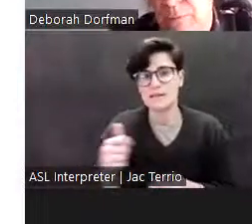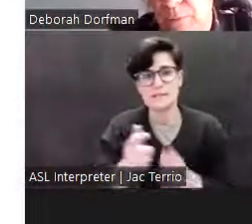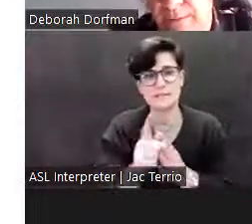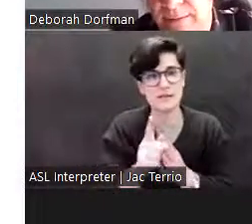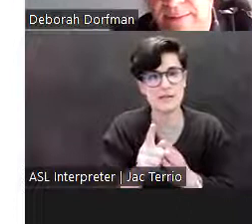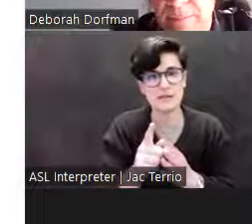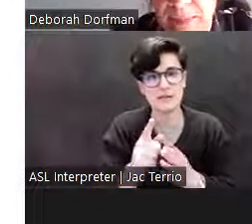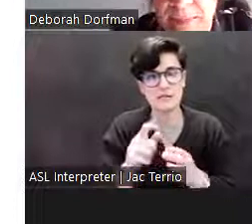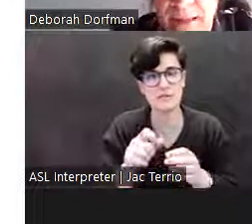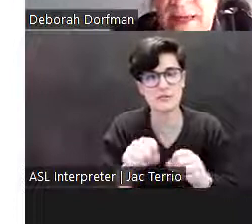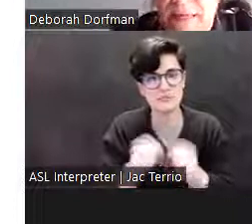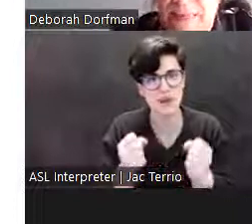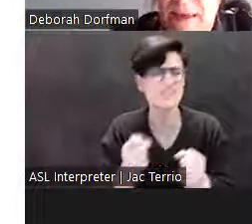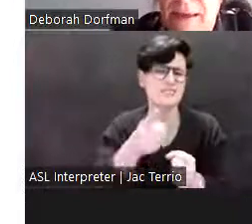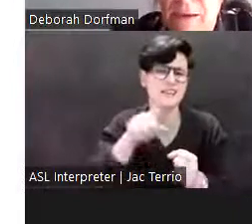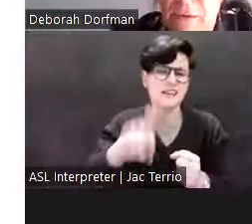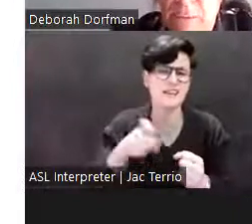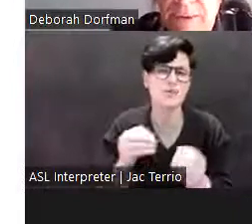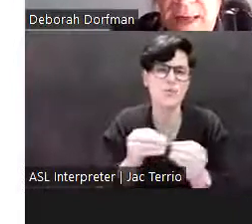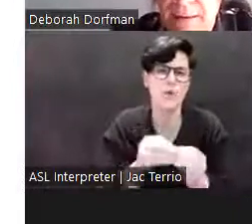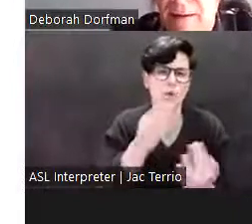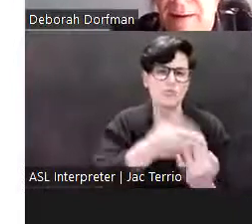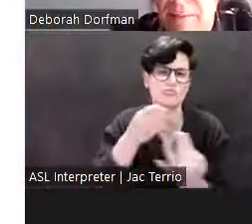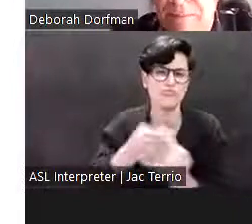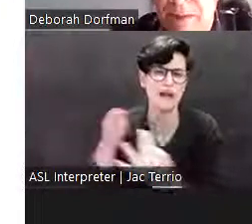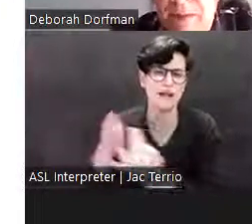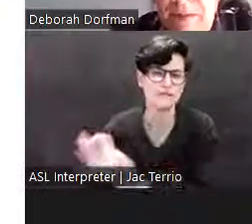breaks. 15:19:13 It doesn't mean that they would get